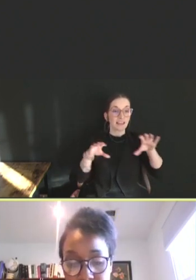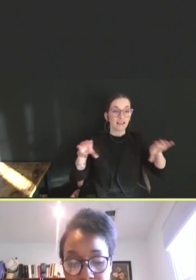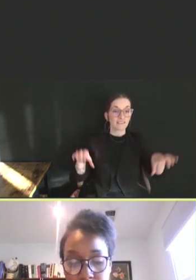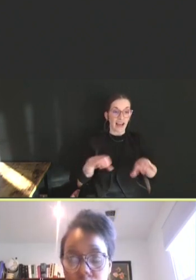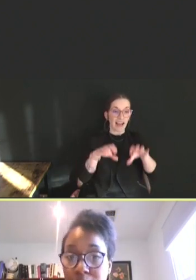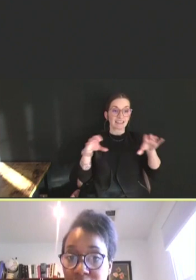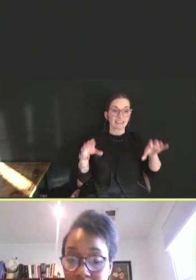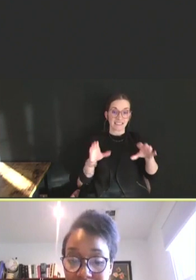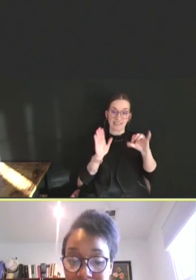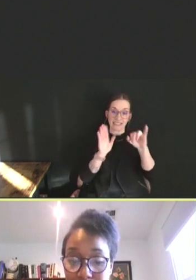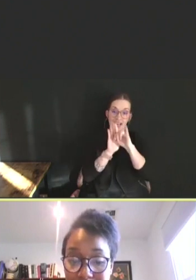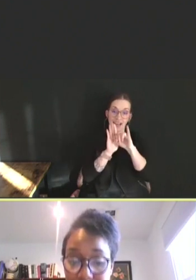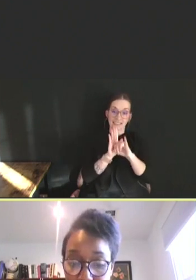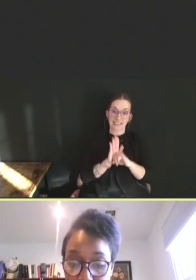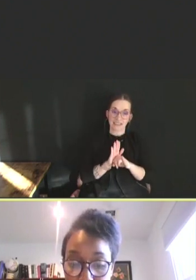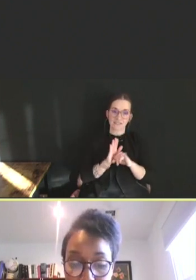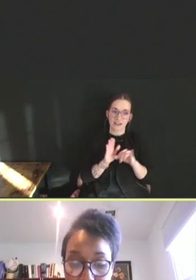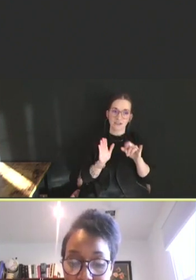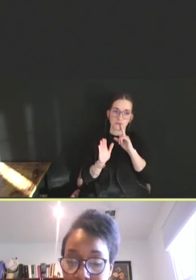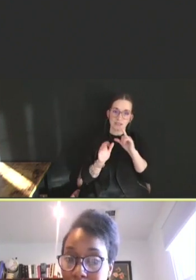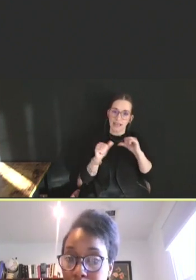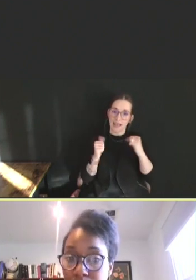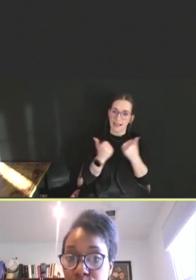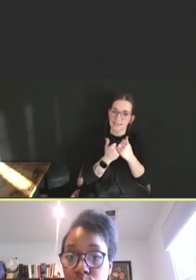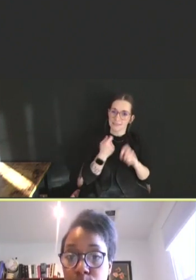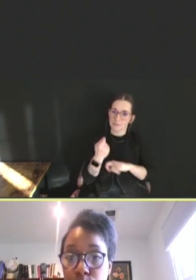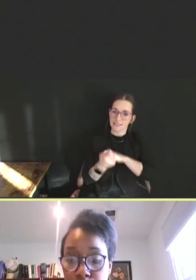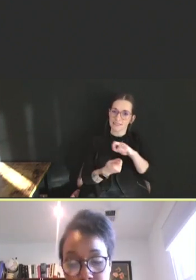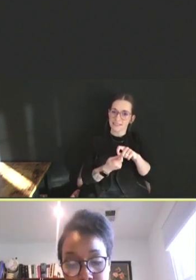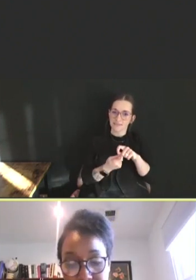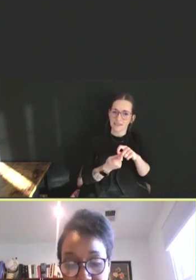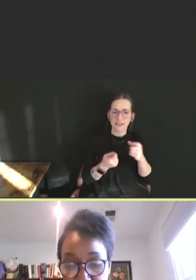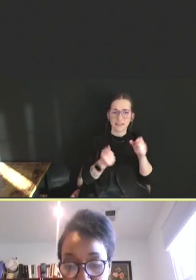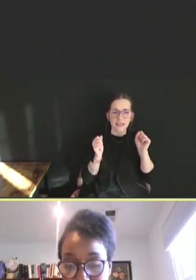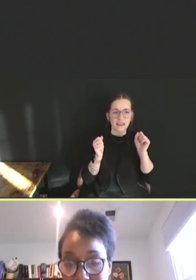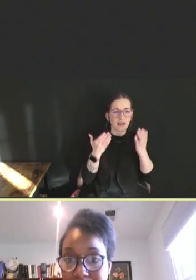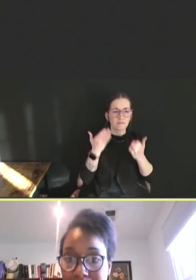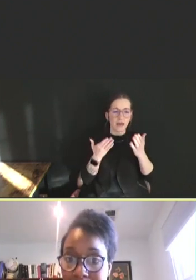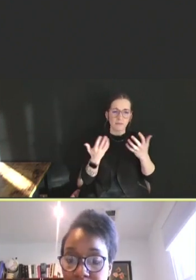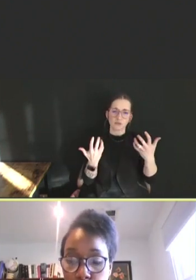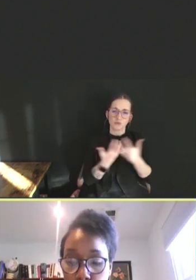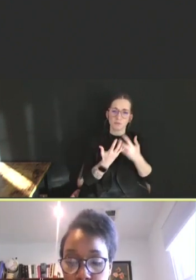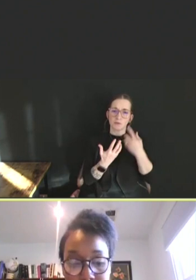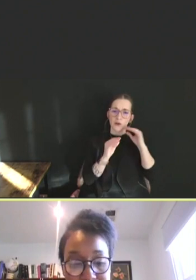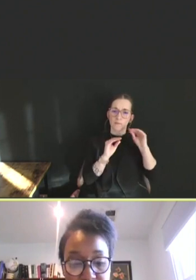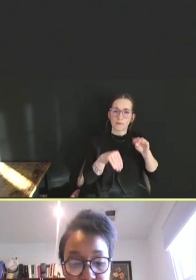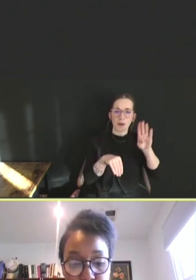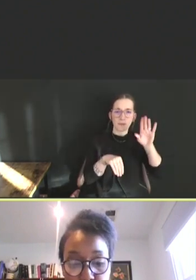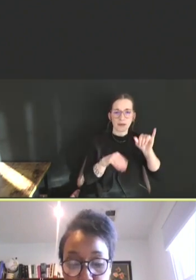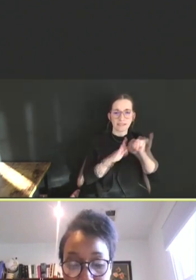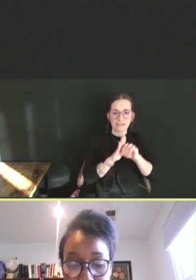Plan are agency specific, they may be suitable for implementation by state and local immunization